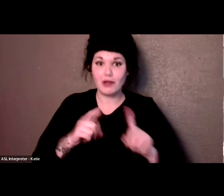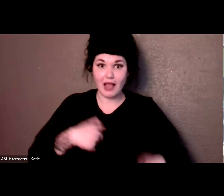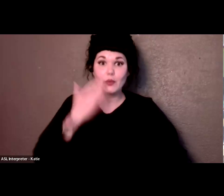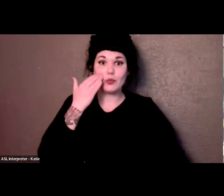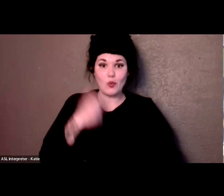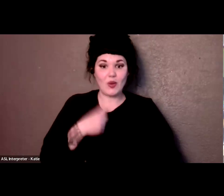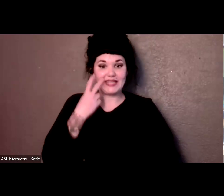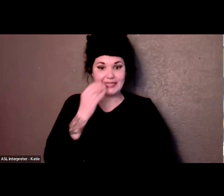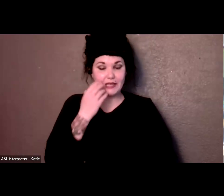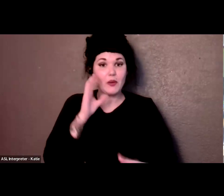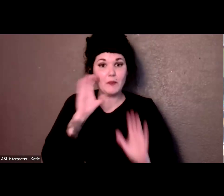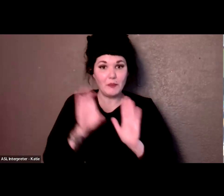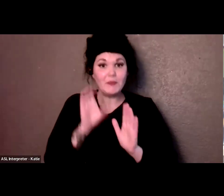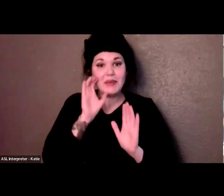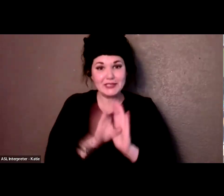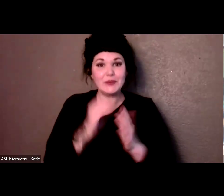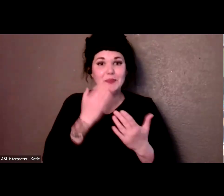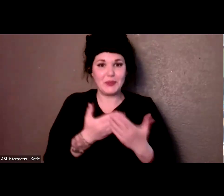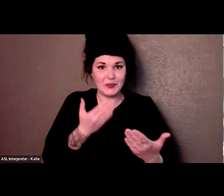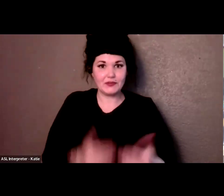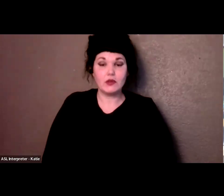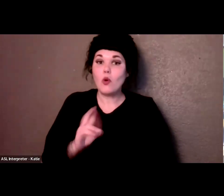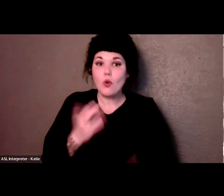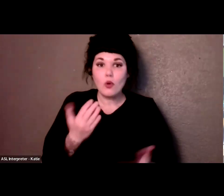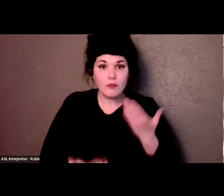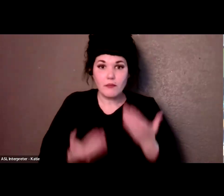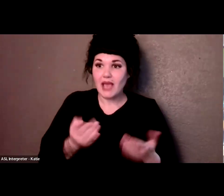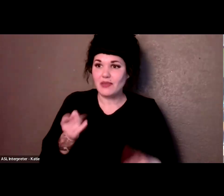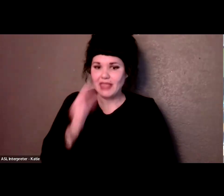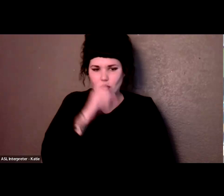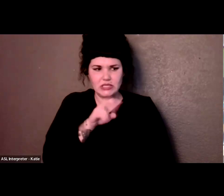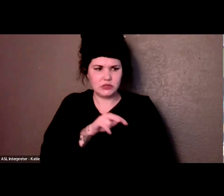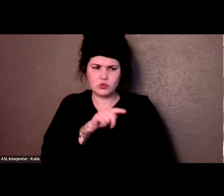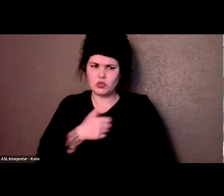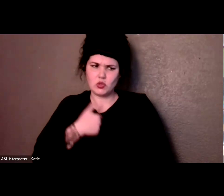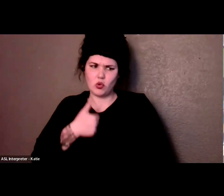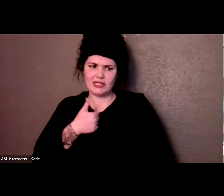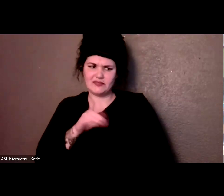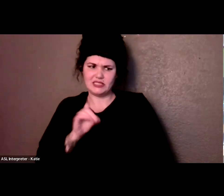Or might have been seen as some sign of aggression or disorder. What we really understand is